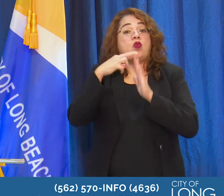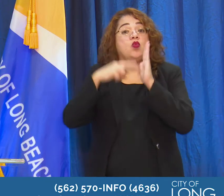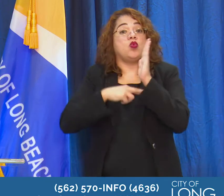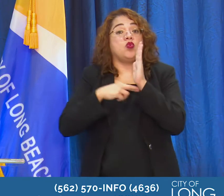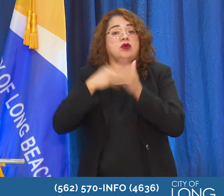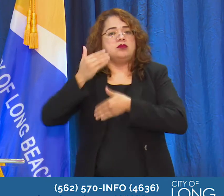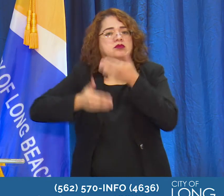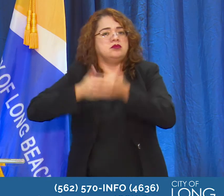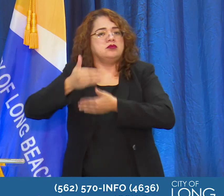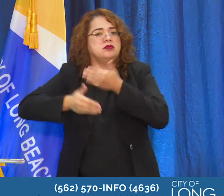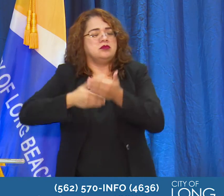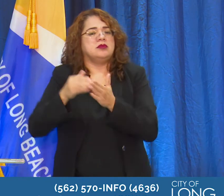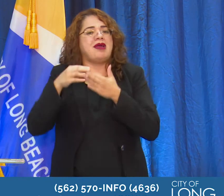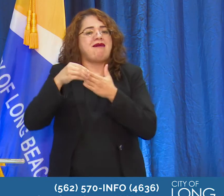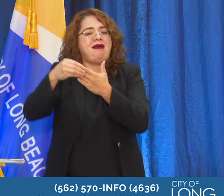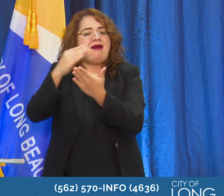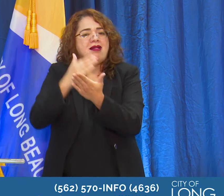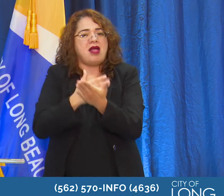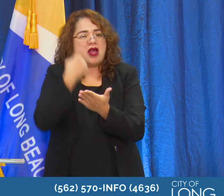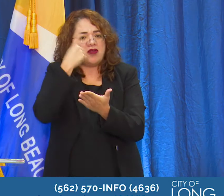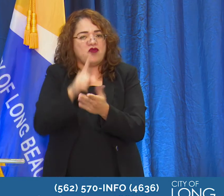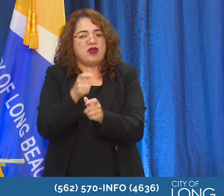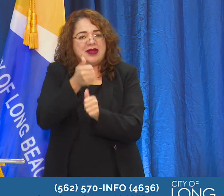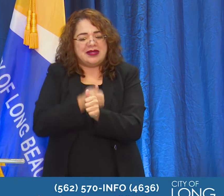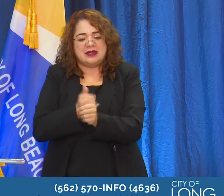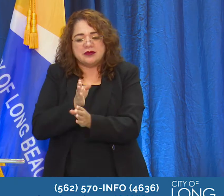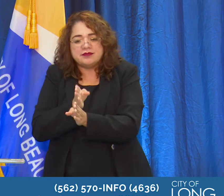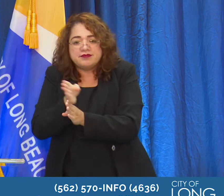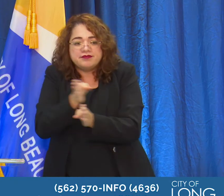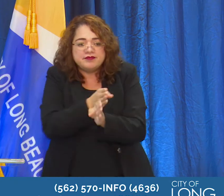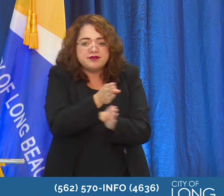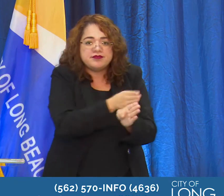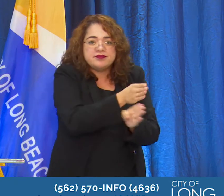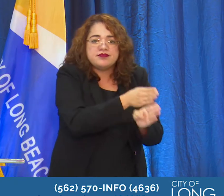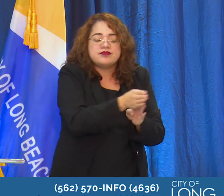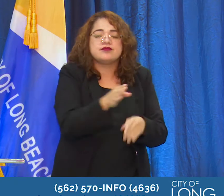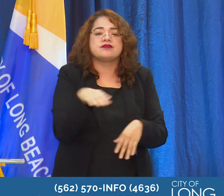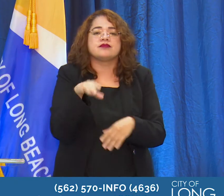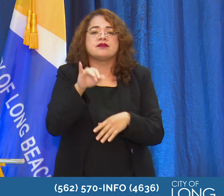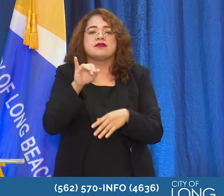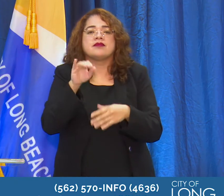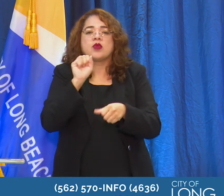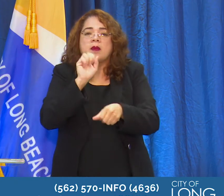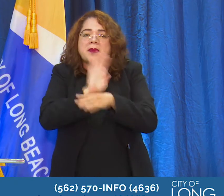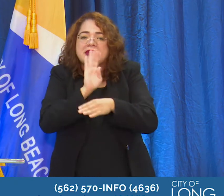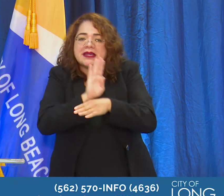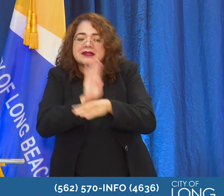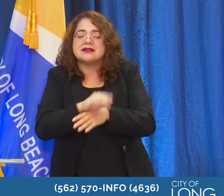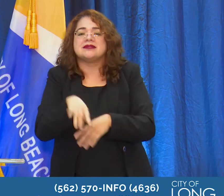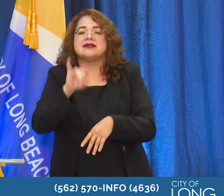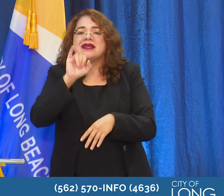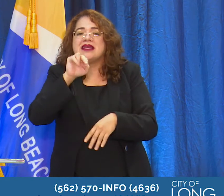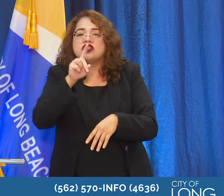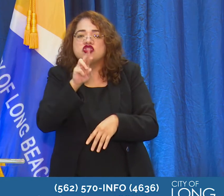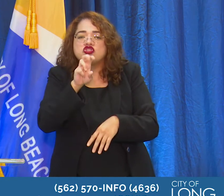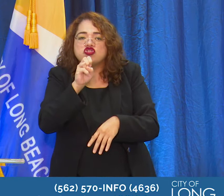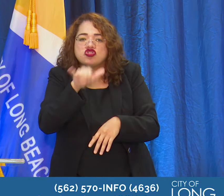for individual sectors, all these things are what's going to drive that number down. Everything that everybody